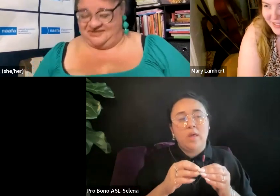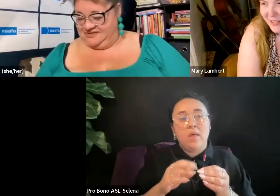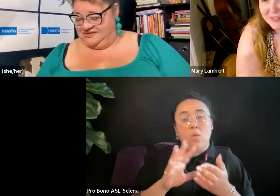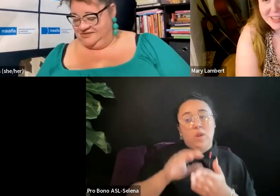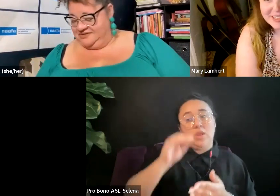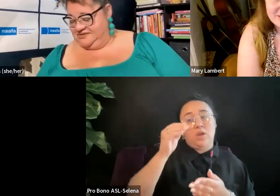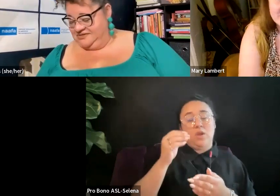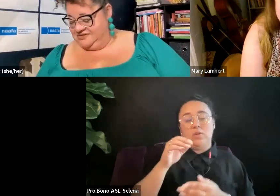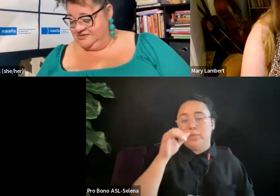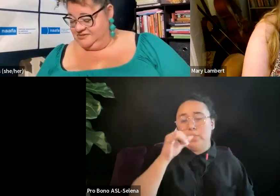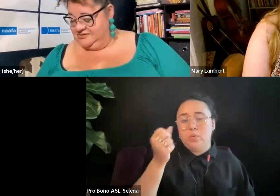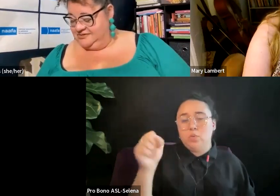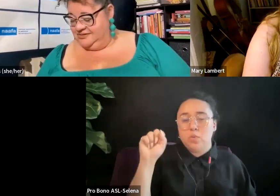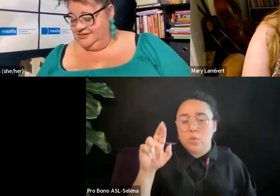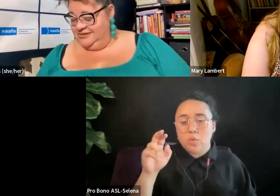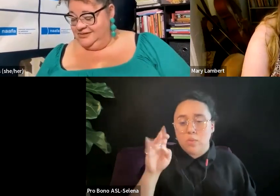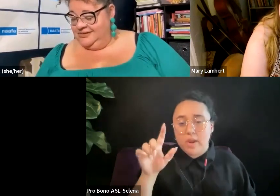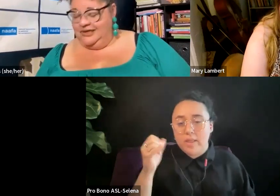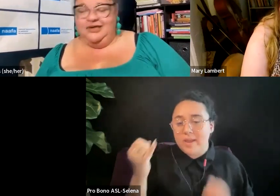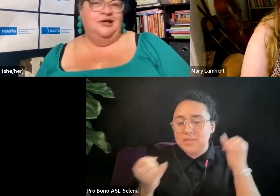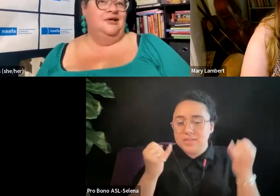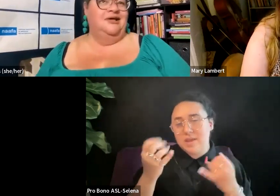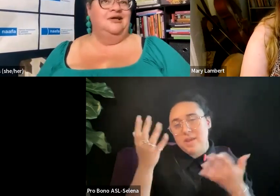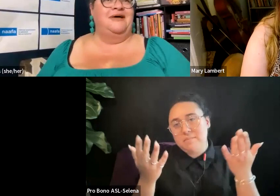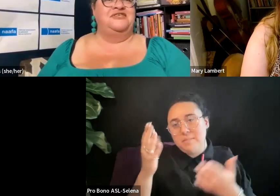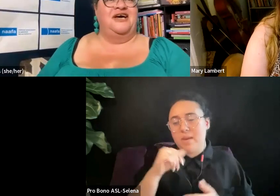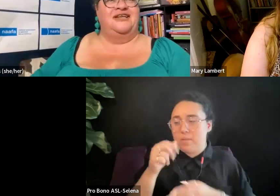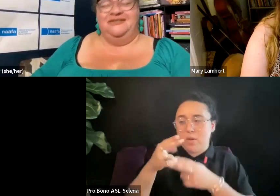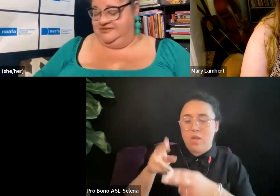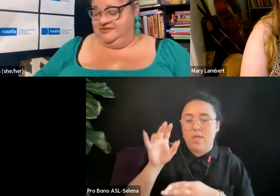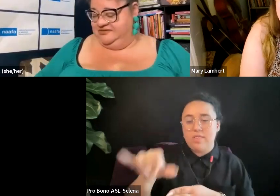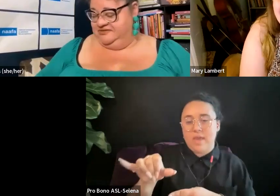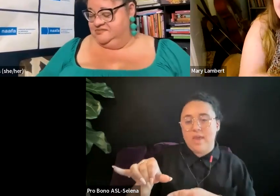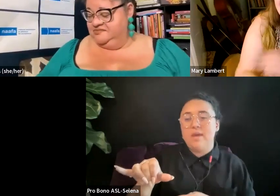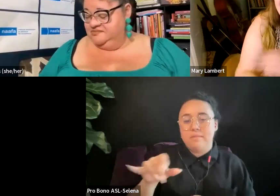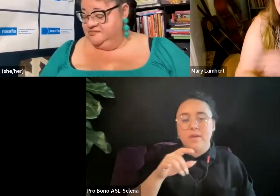deserve equal access and treatment and respect. Yeah.